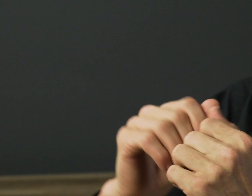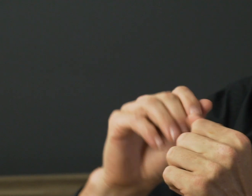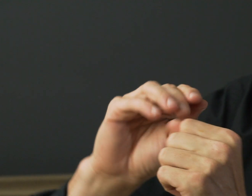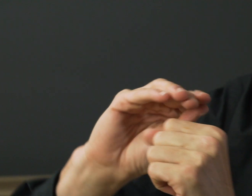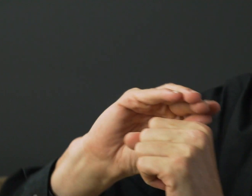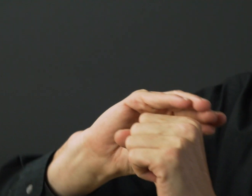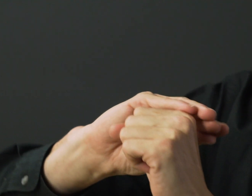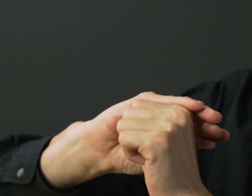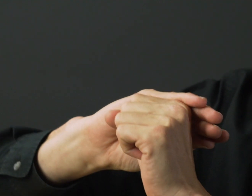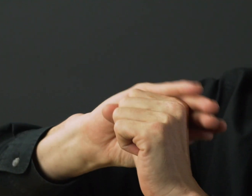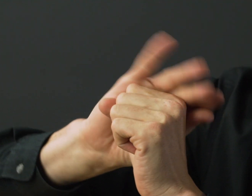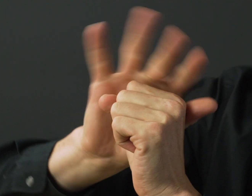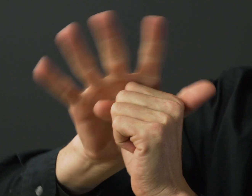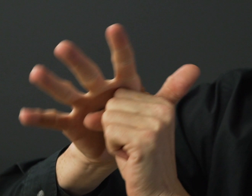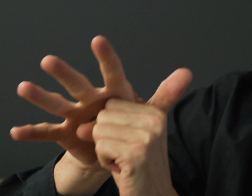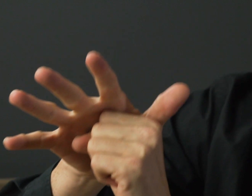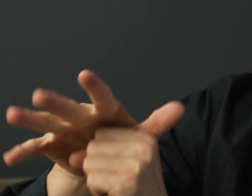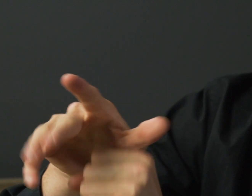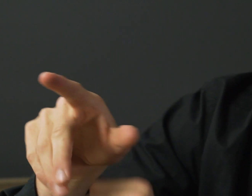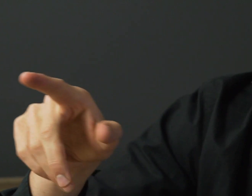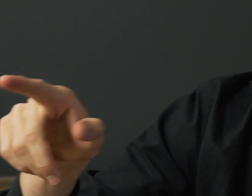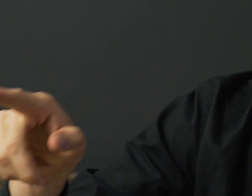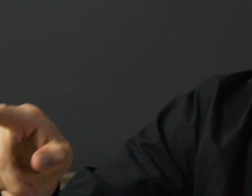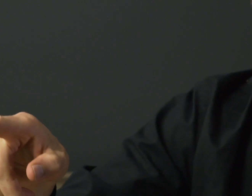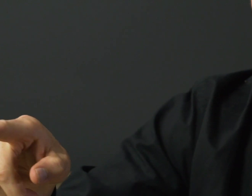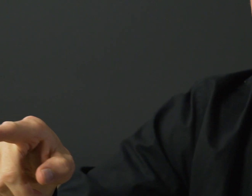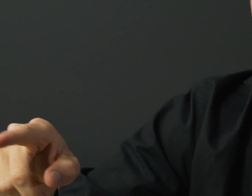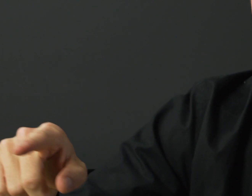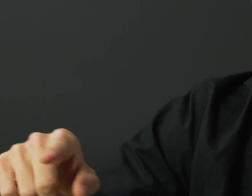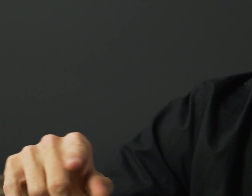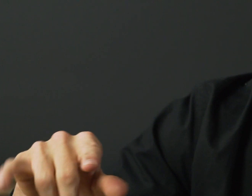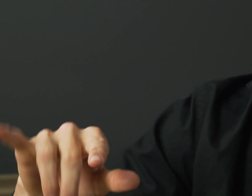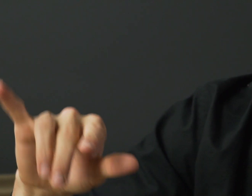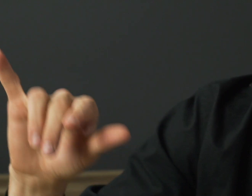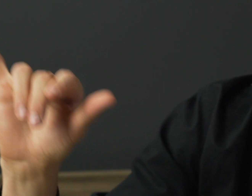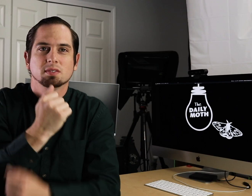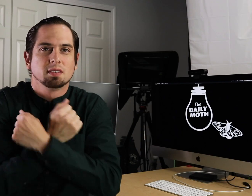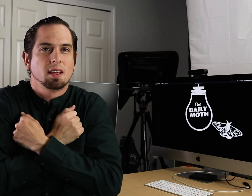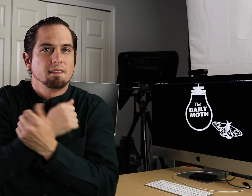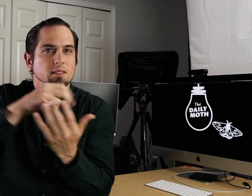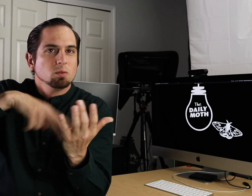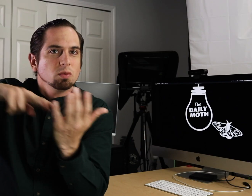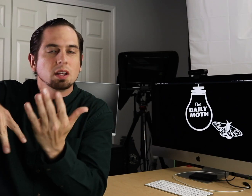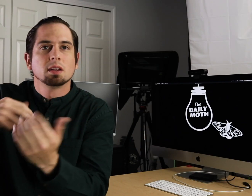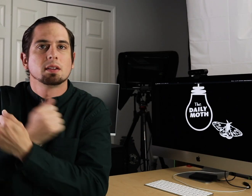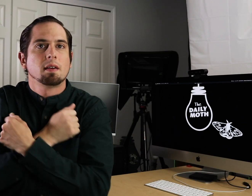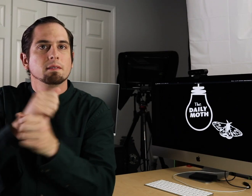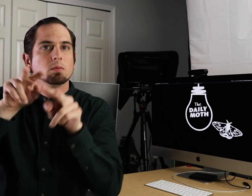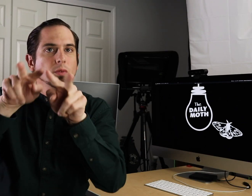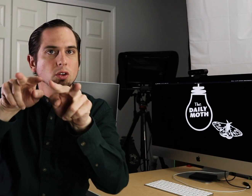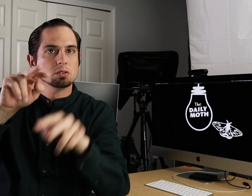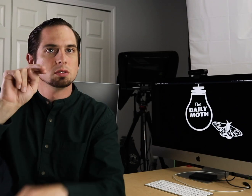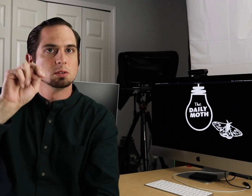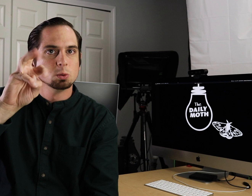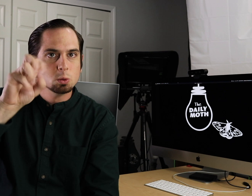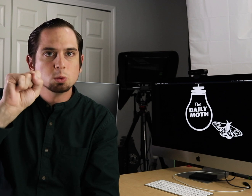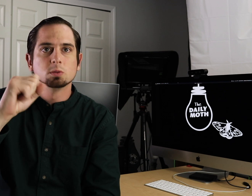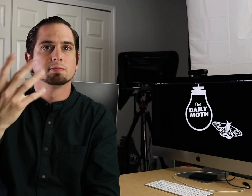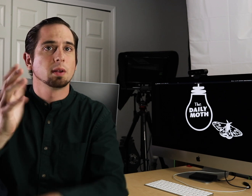because they have access to news they can finally understand." "I love reading and watching the news,